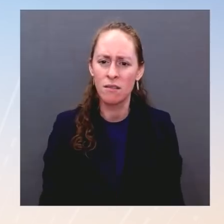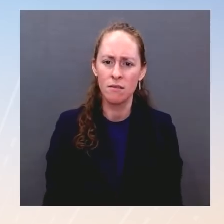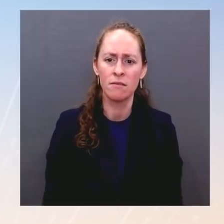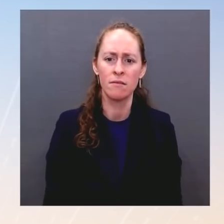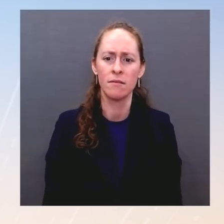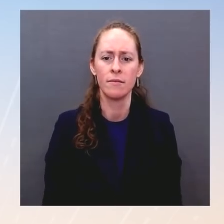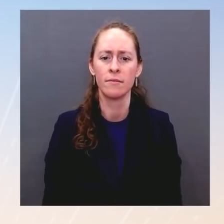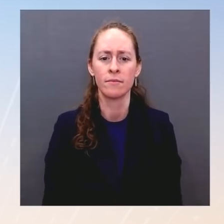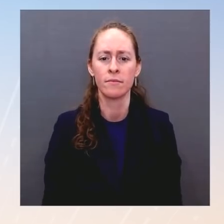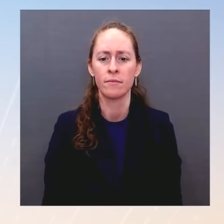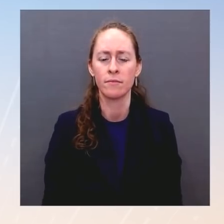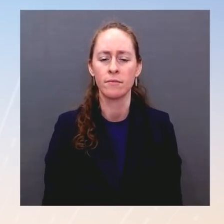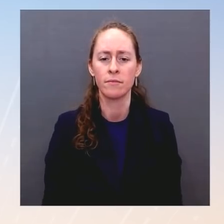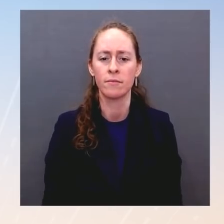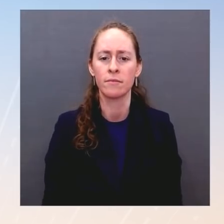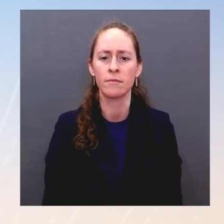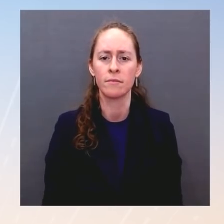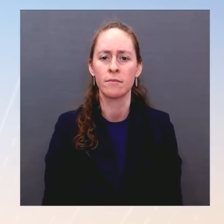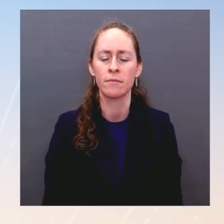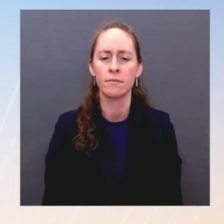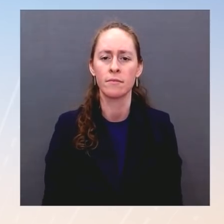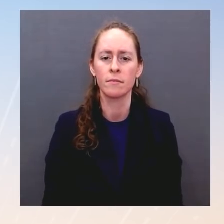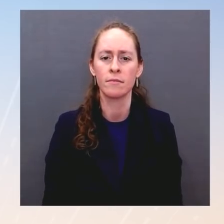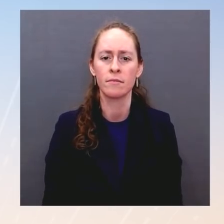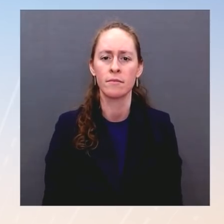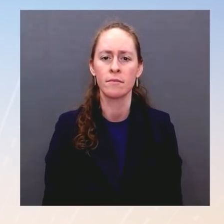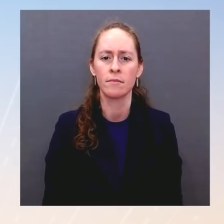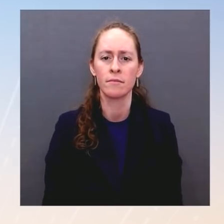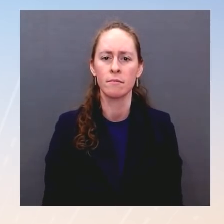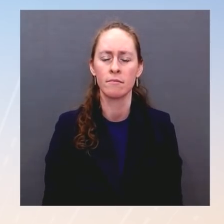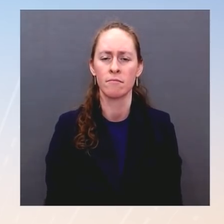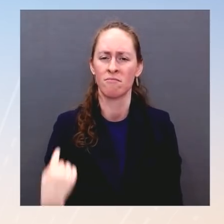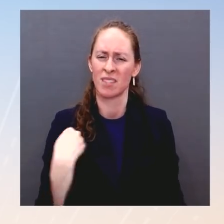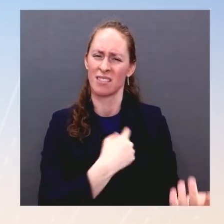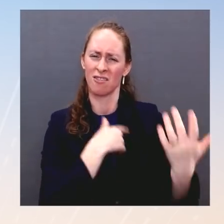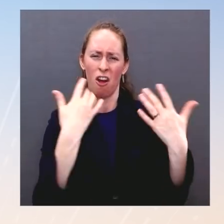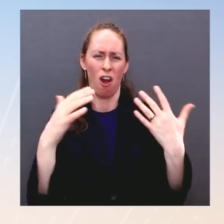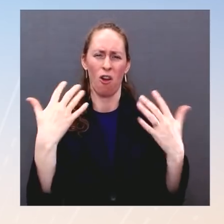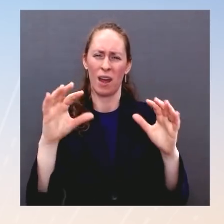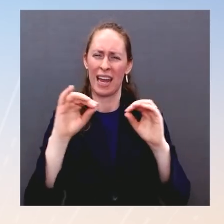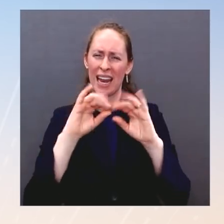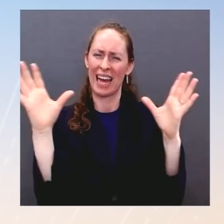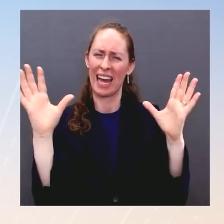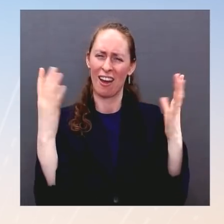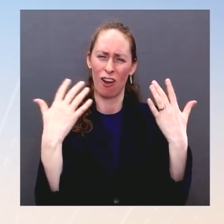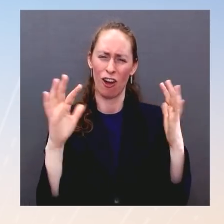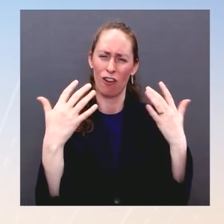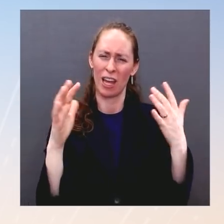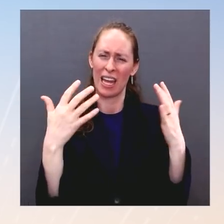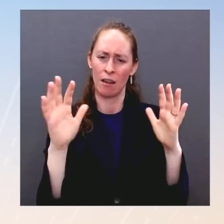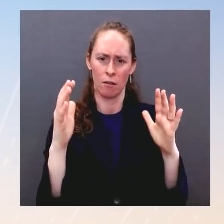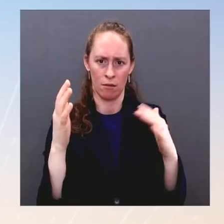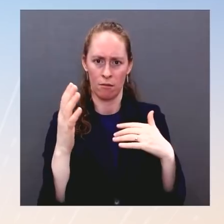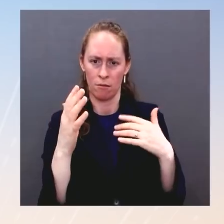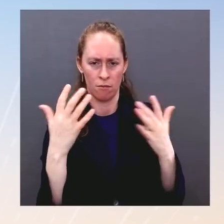that we are going to continue to support and even plus up our support for NATO defense operations. And there was an announcement yesterday